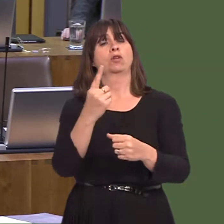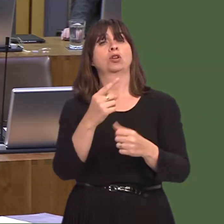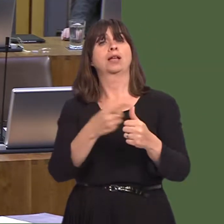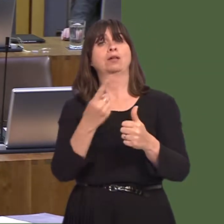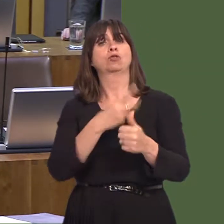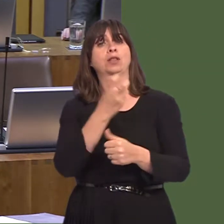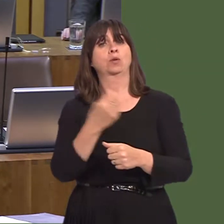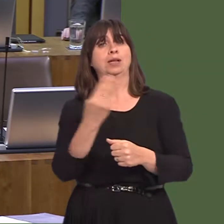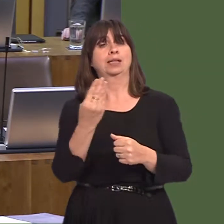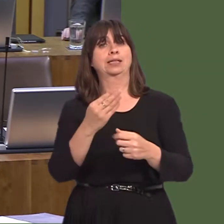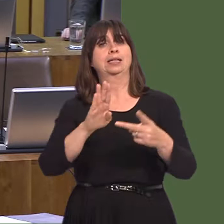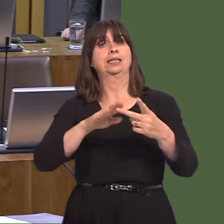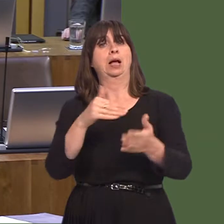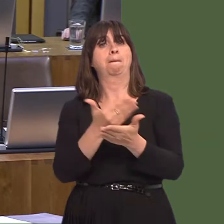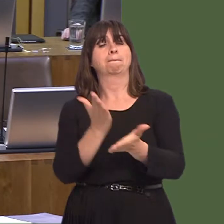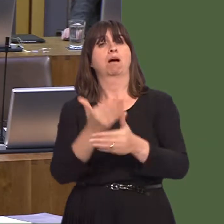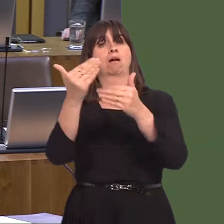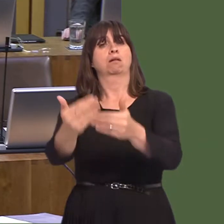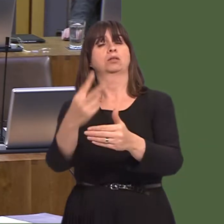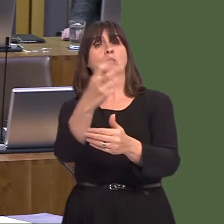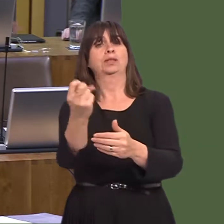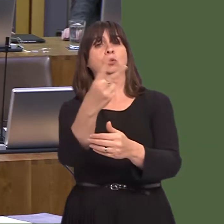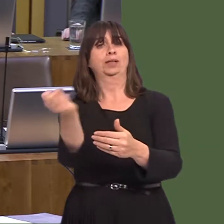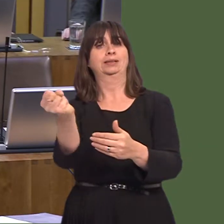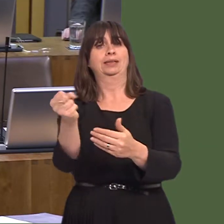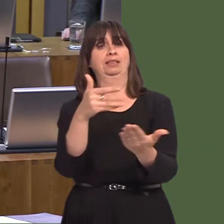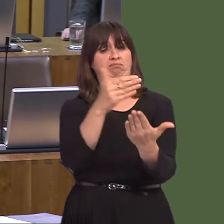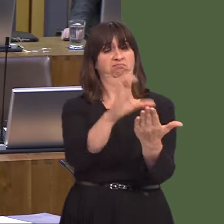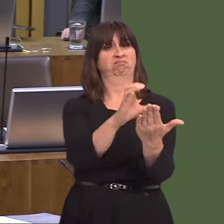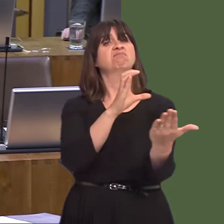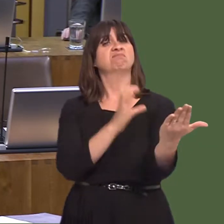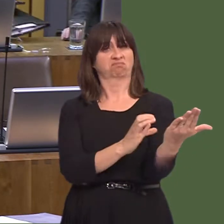second in April 2020óand that builds on the progress already made at the airport, which